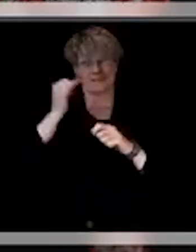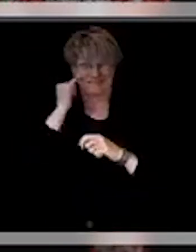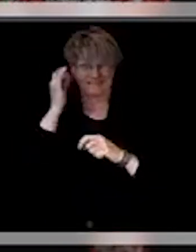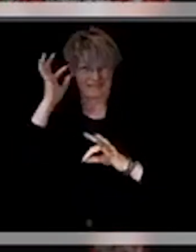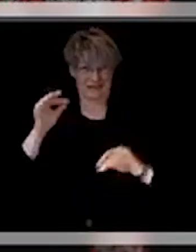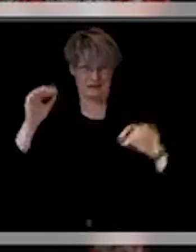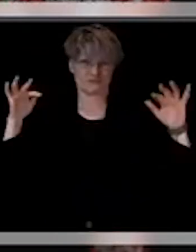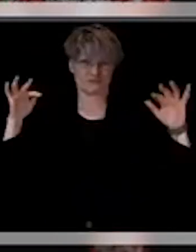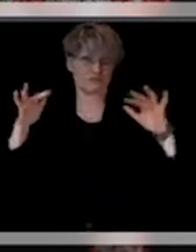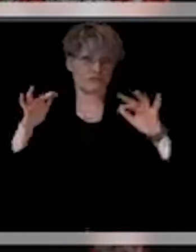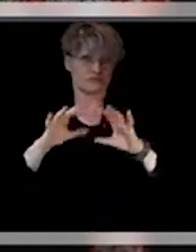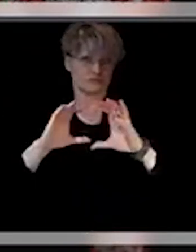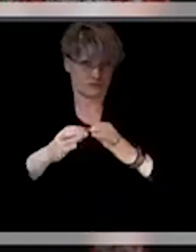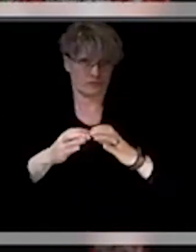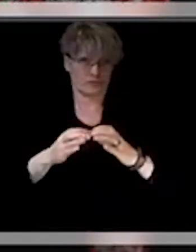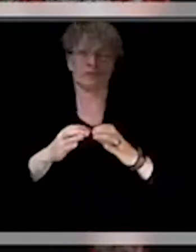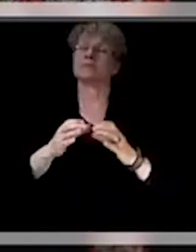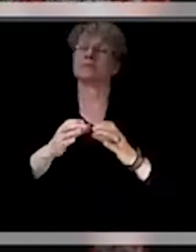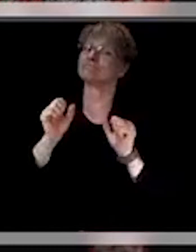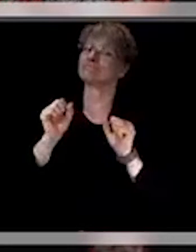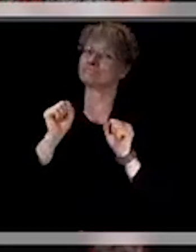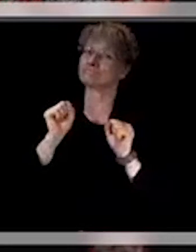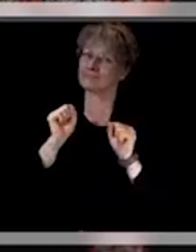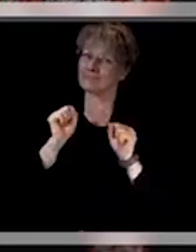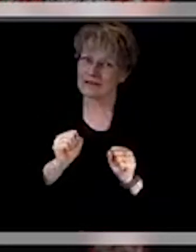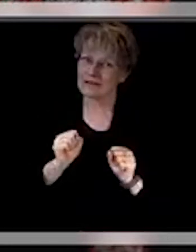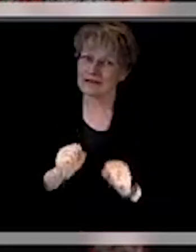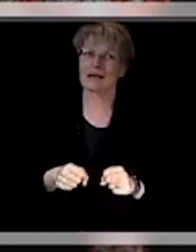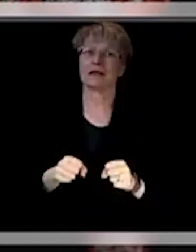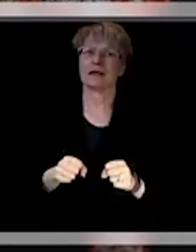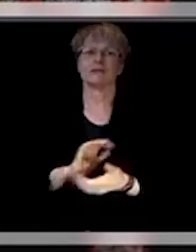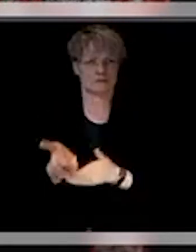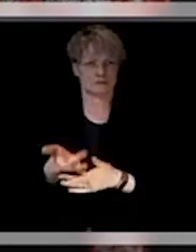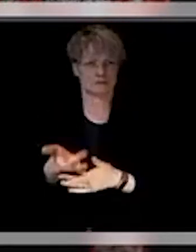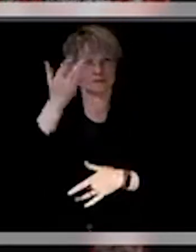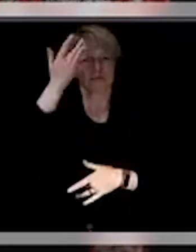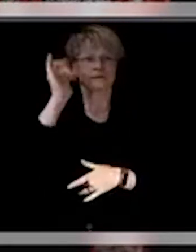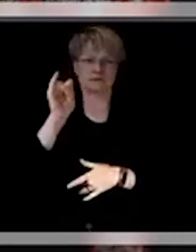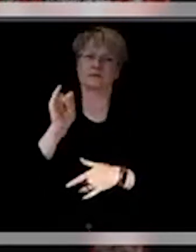Could you take off your doctor hat or your doctor coat for just a second and just from